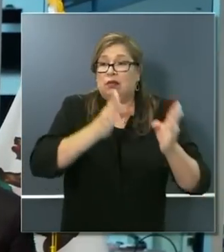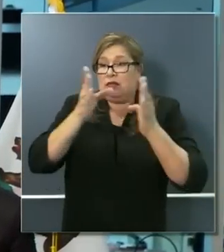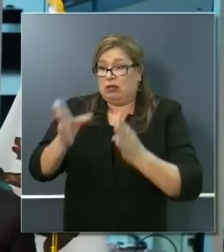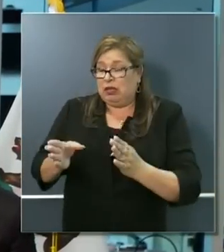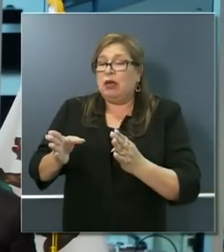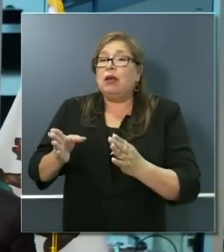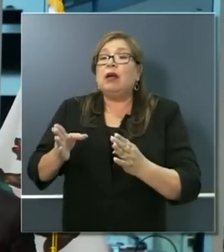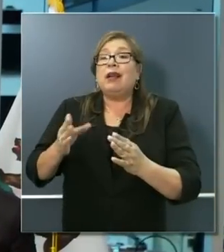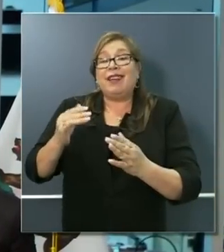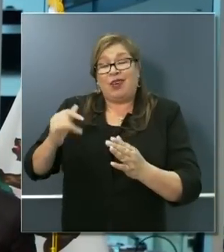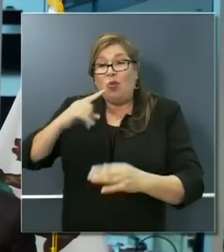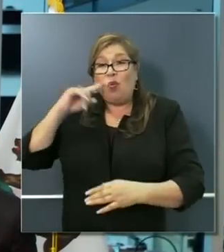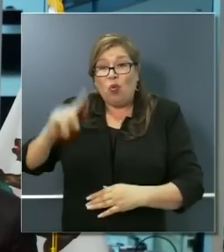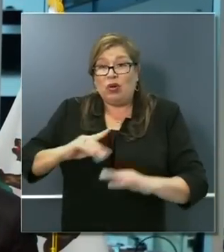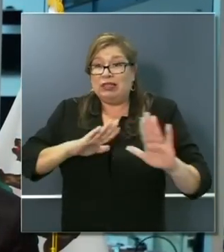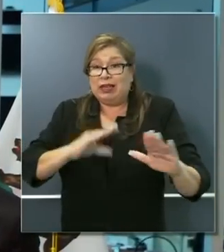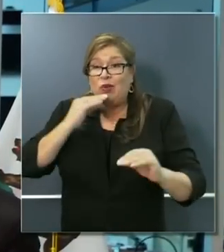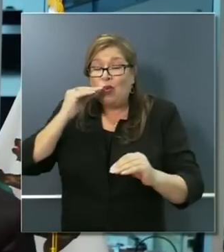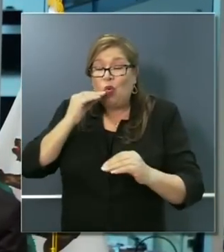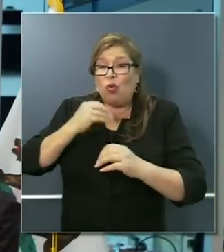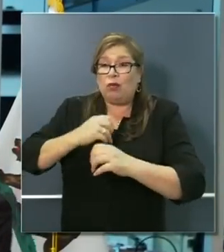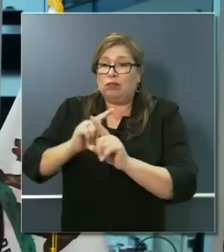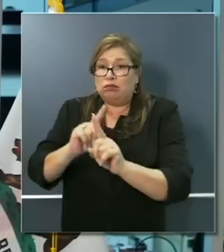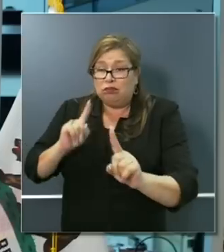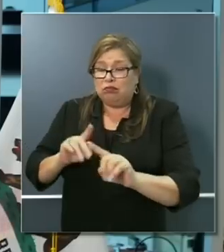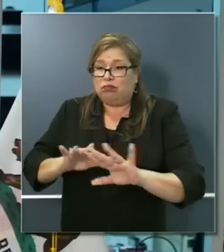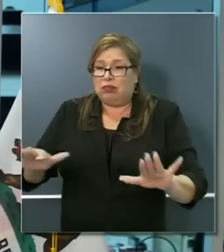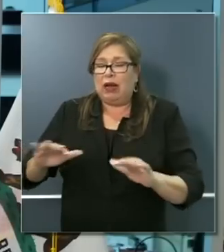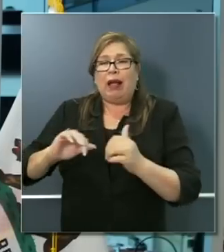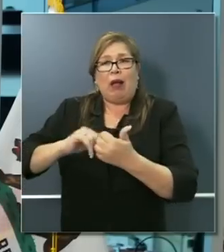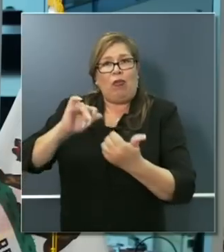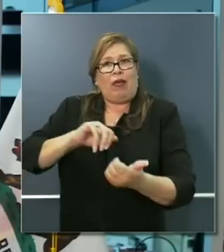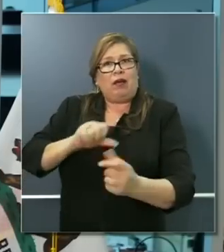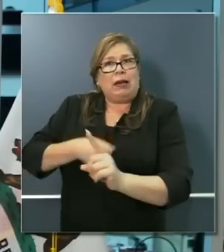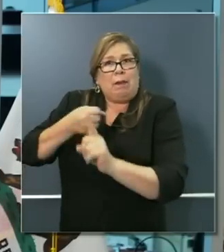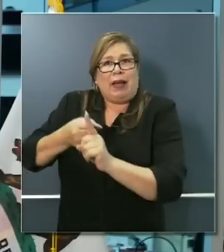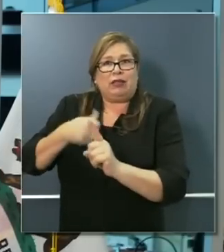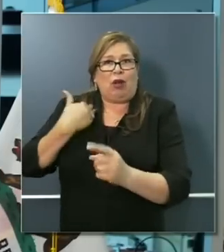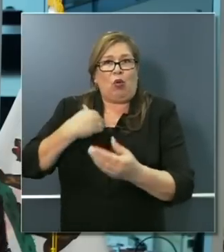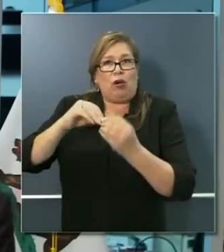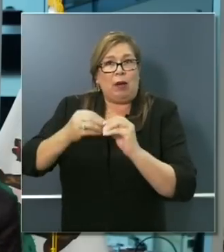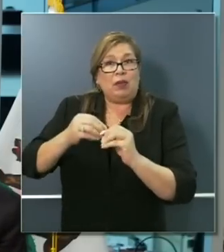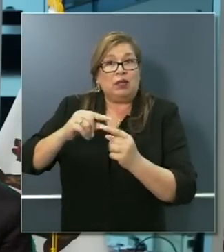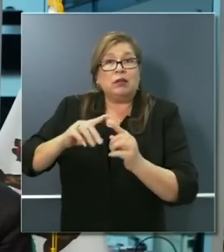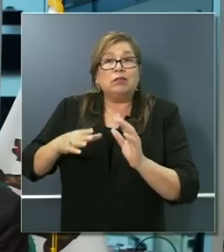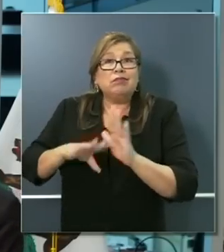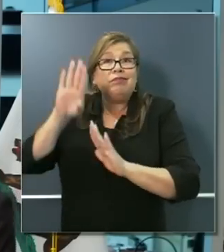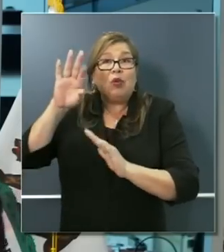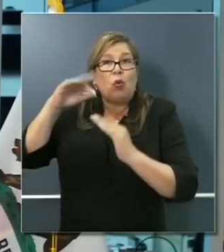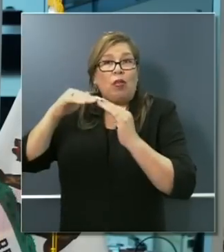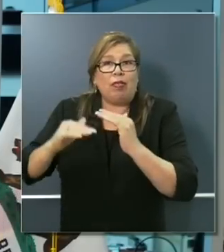THAT DEMONSTRATE WHAT WE ARE UP AGAINST IF WE DO NOTHING AND WHAT WE HOPE TO BE DOING, IN TERMS OF FLATTENING THE CURVE AND CHANGING THE HISTORY OF